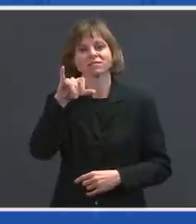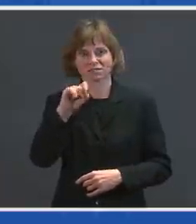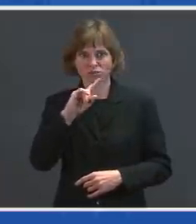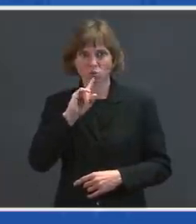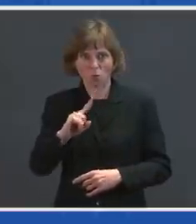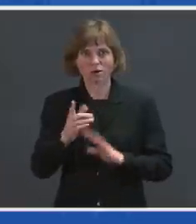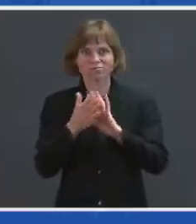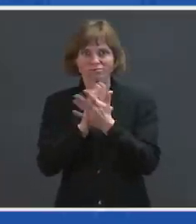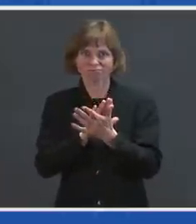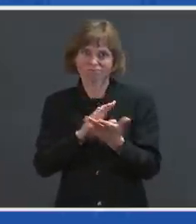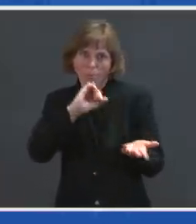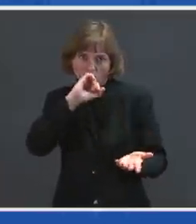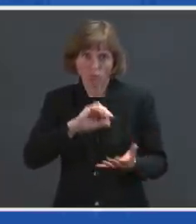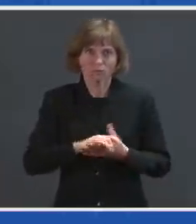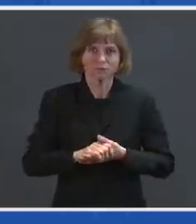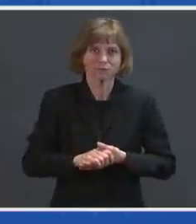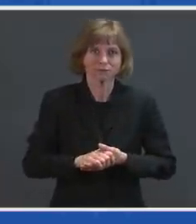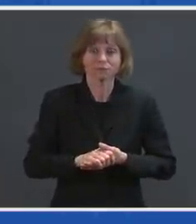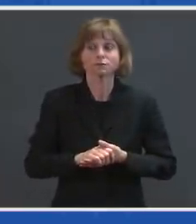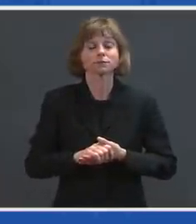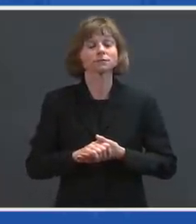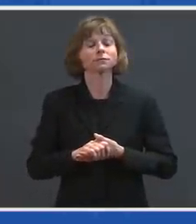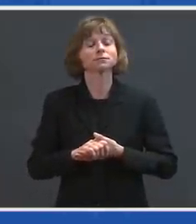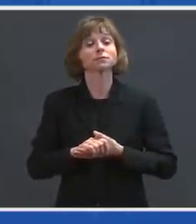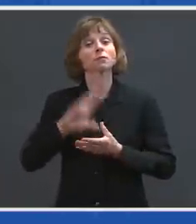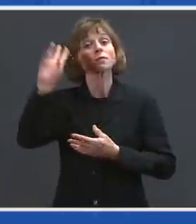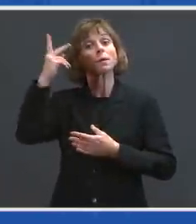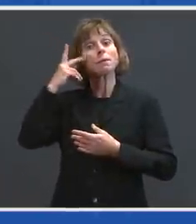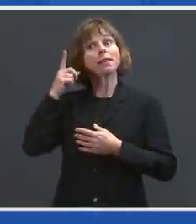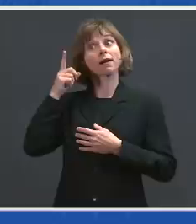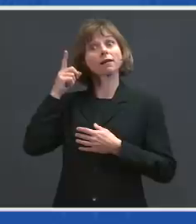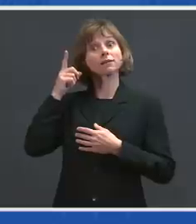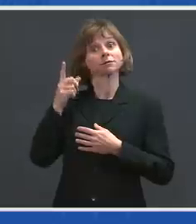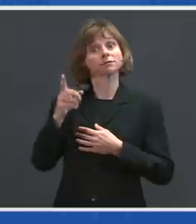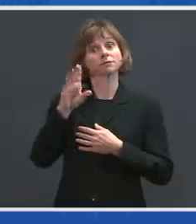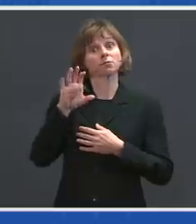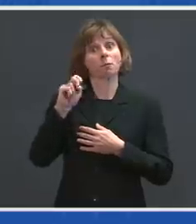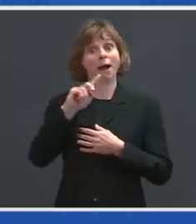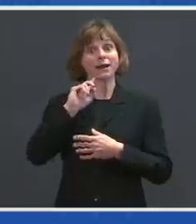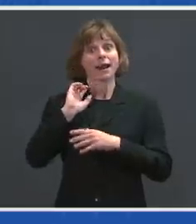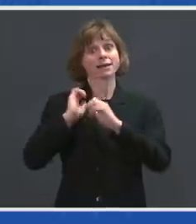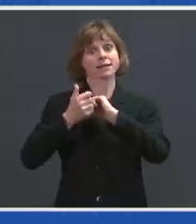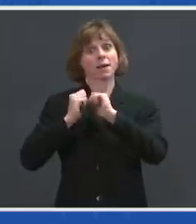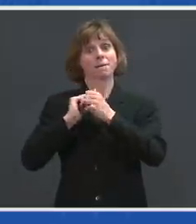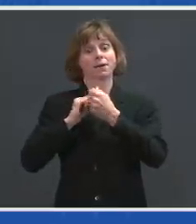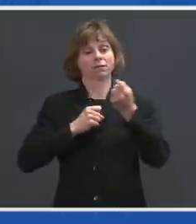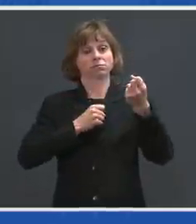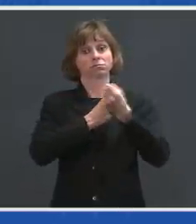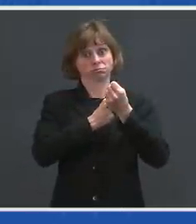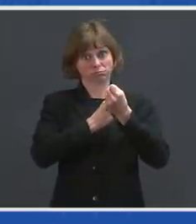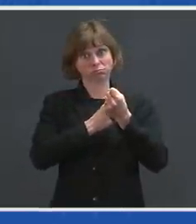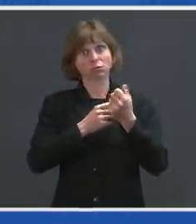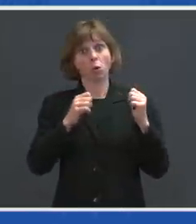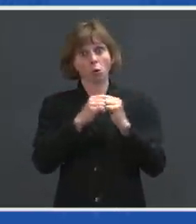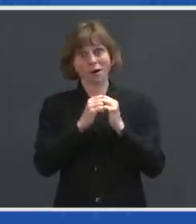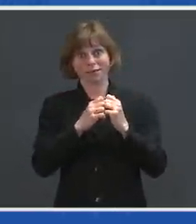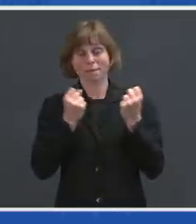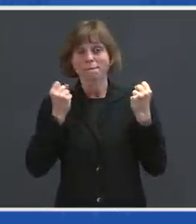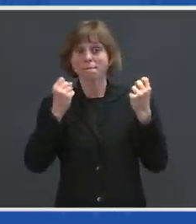On the political front, Joe Biden has campaigned with or for many members of Congress, almost everyone in this virtual setting.